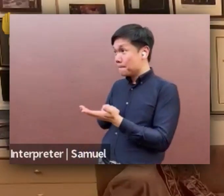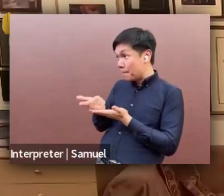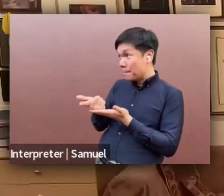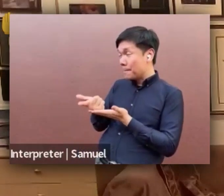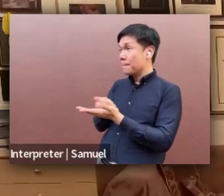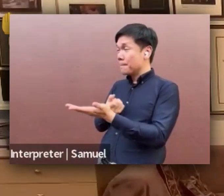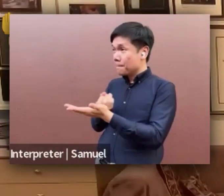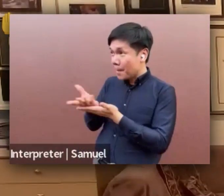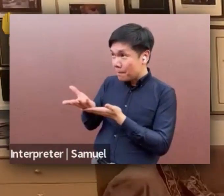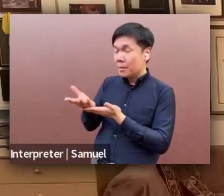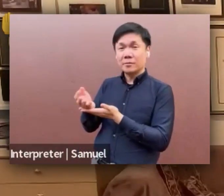when we're interacting with it.